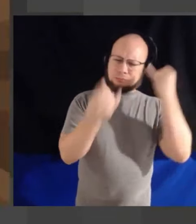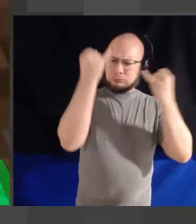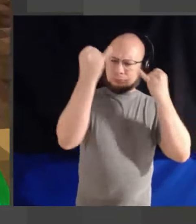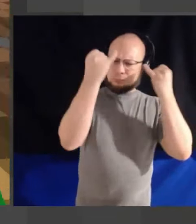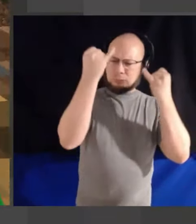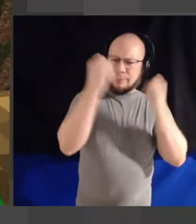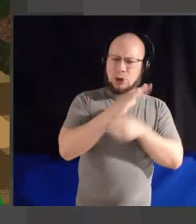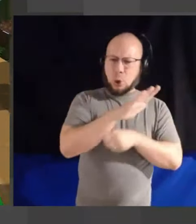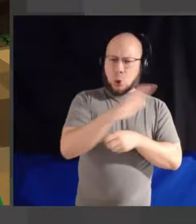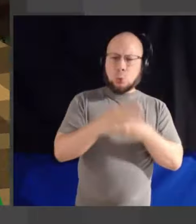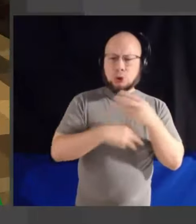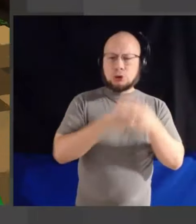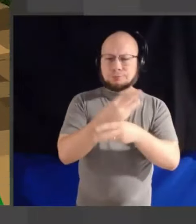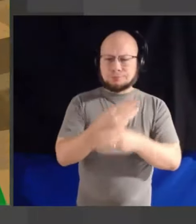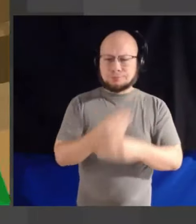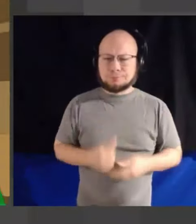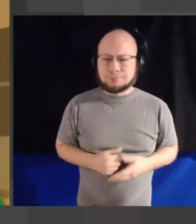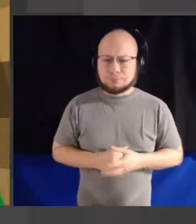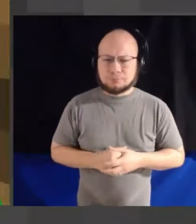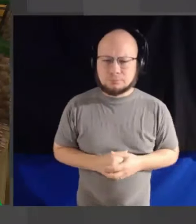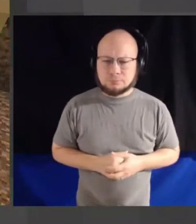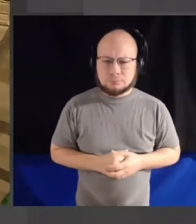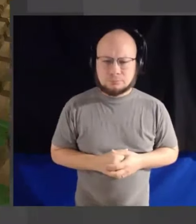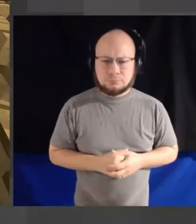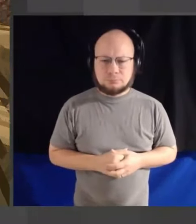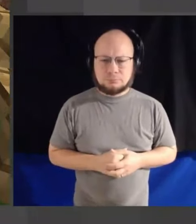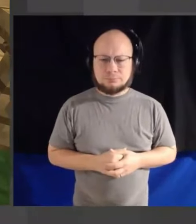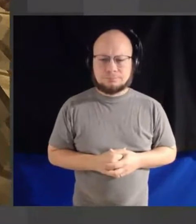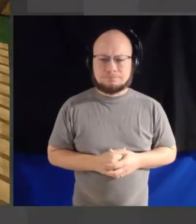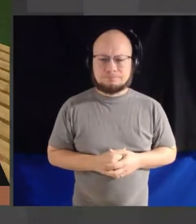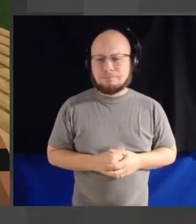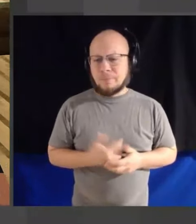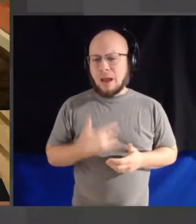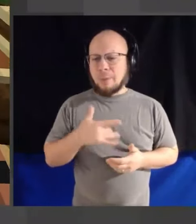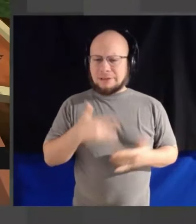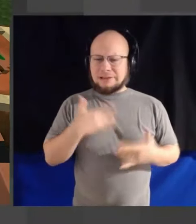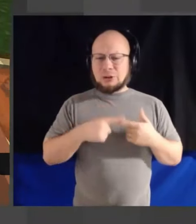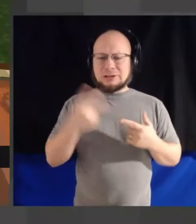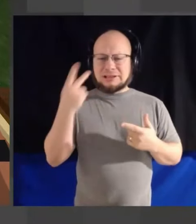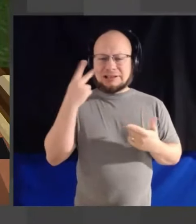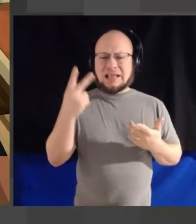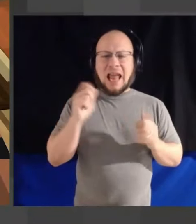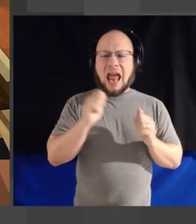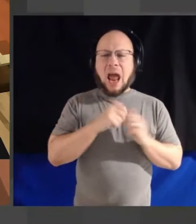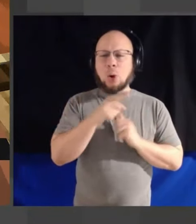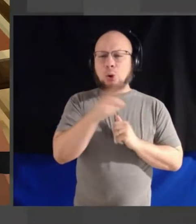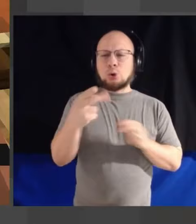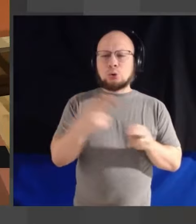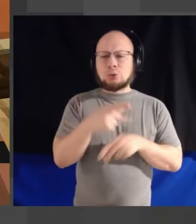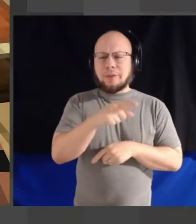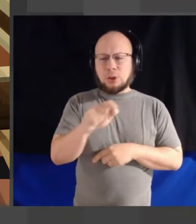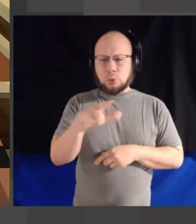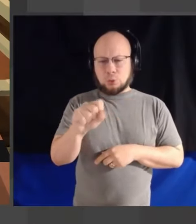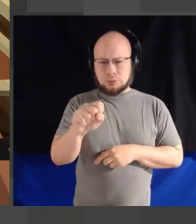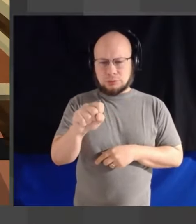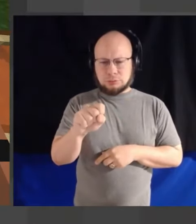TO TELL THEIR OWN STORIES ABOUT THEIR OWN MINECRAFT WORLDS. EXACTLY. I THINK IT'S GOING TO BE REALLY